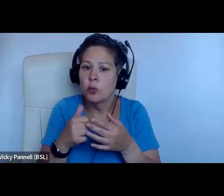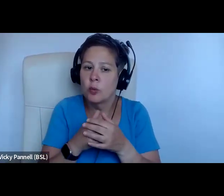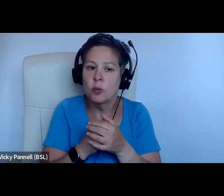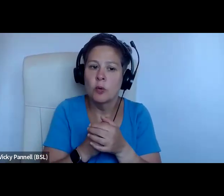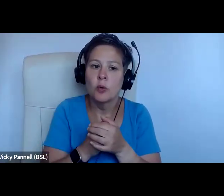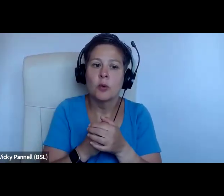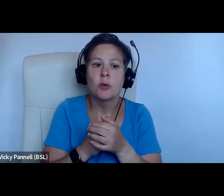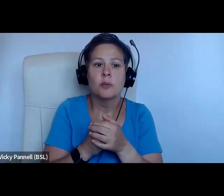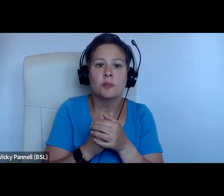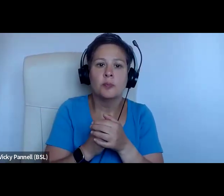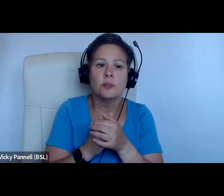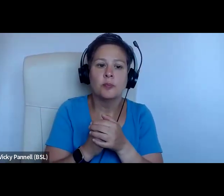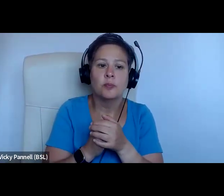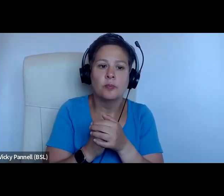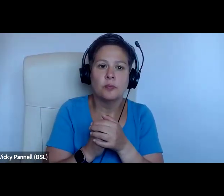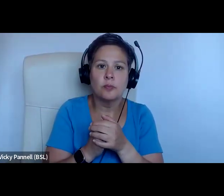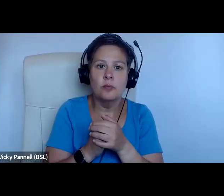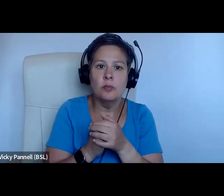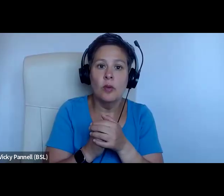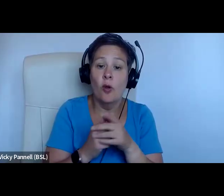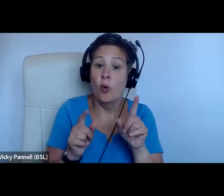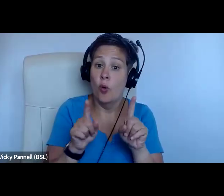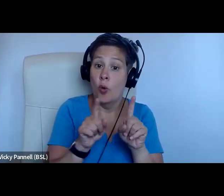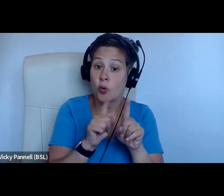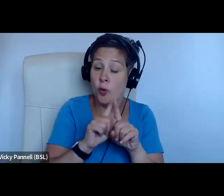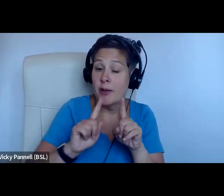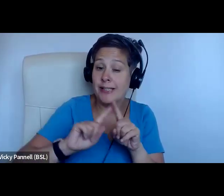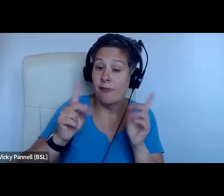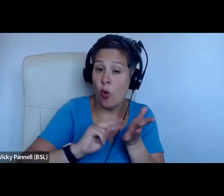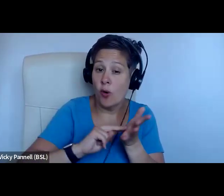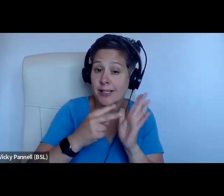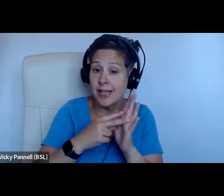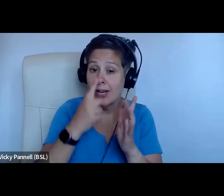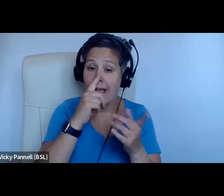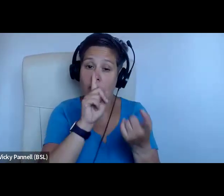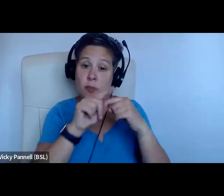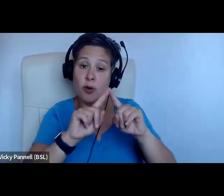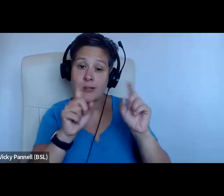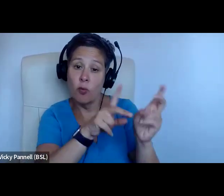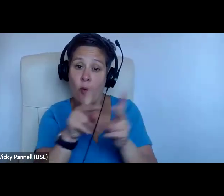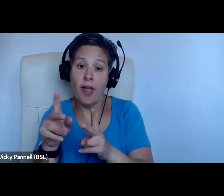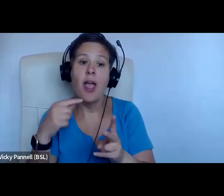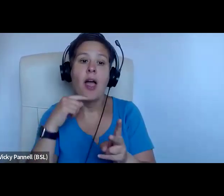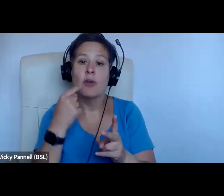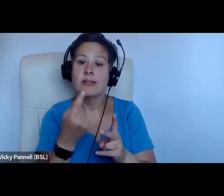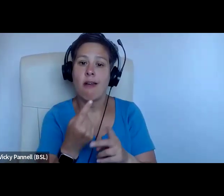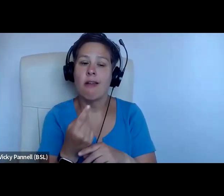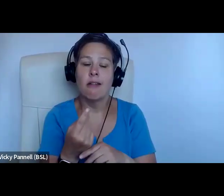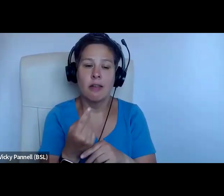organization or a campaigning approach to a policy issue and a public policy or think tank